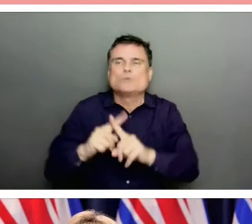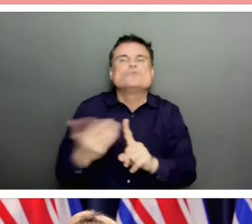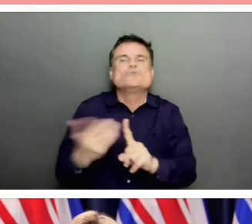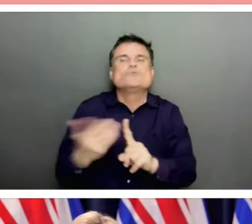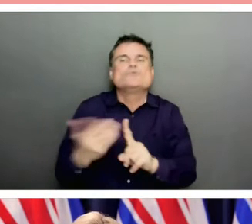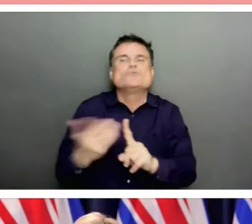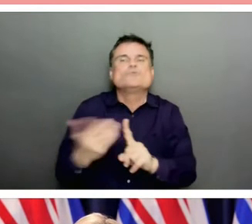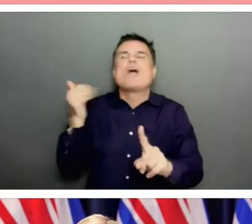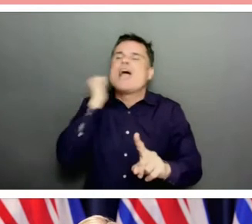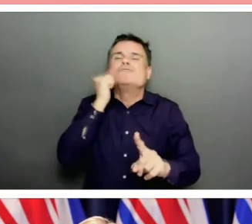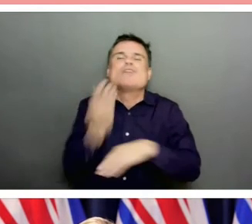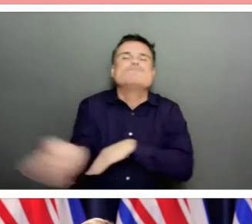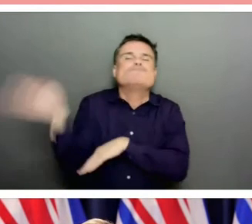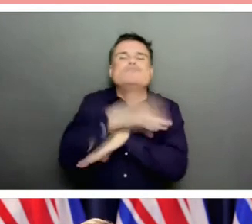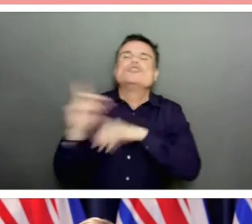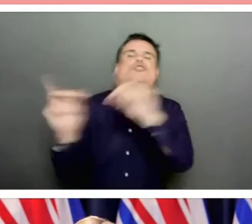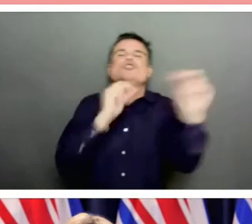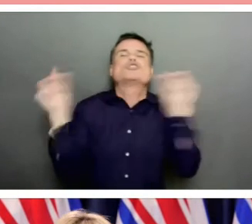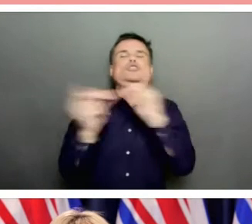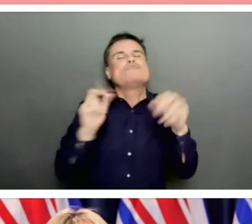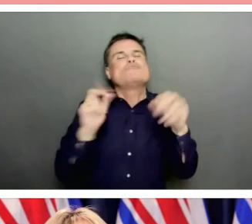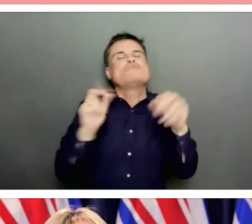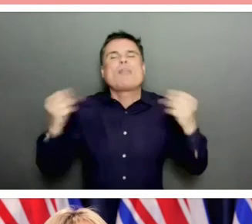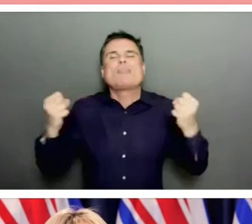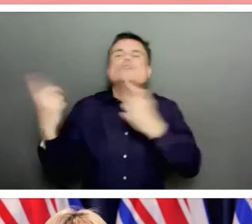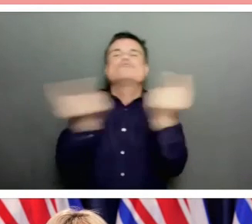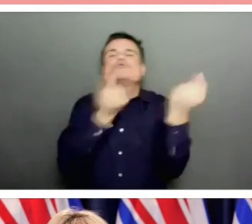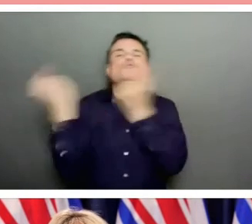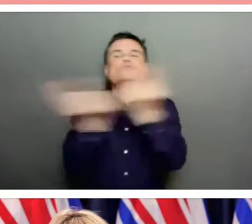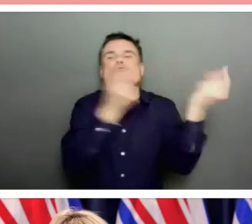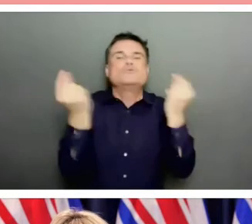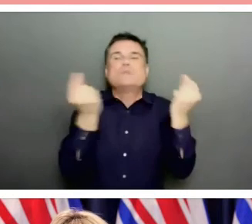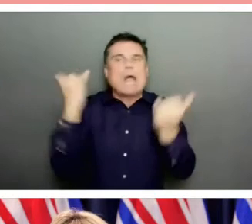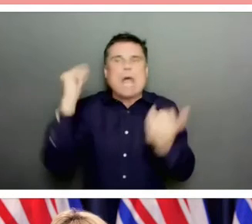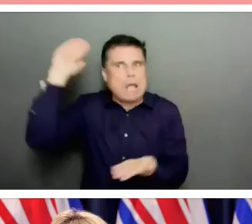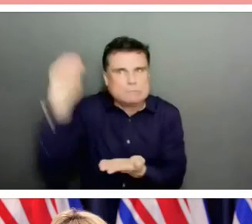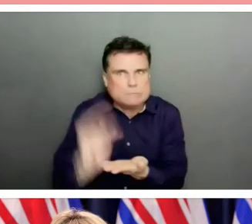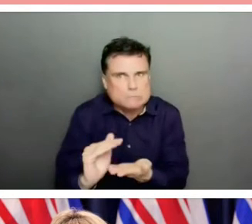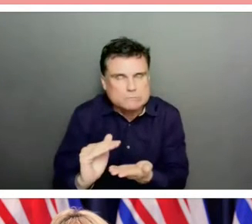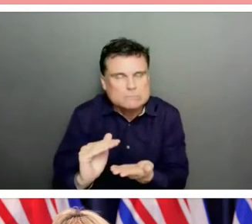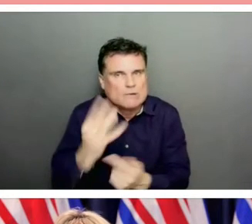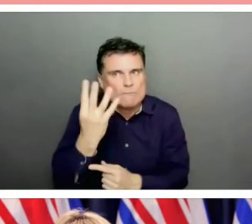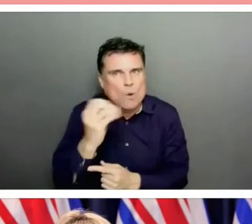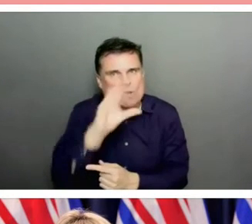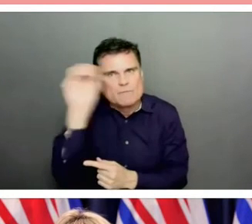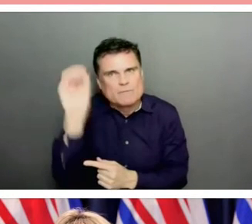and next week. So we can continue to bend our curve down, to make sure we're